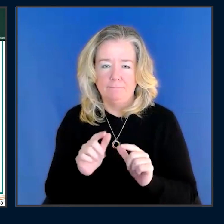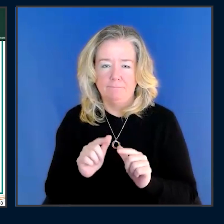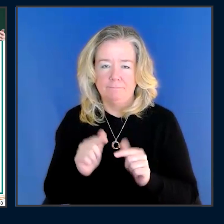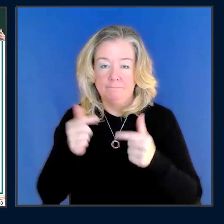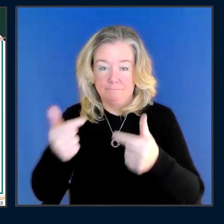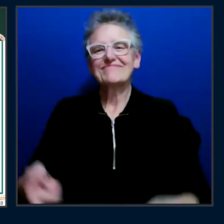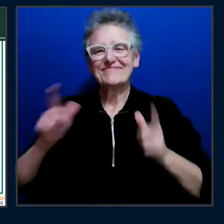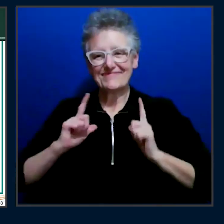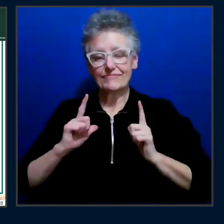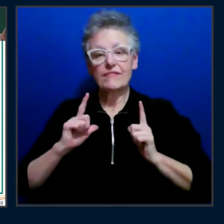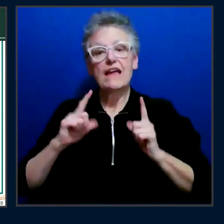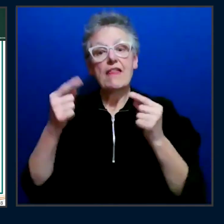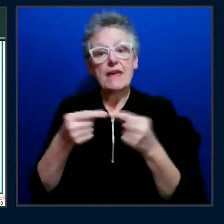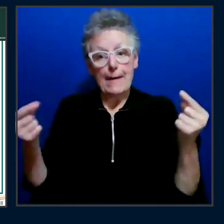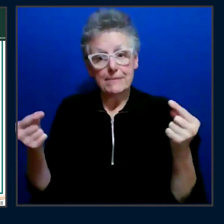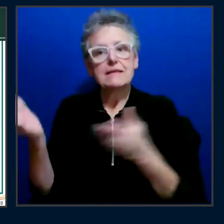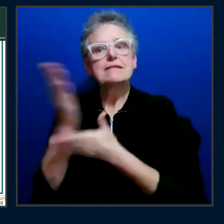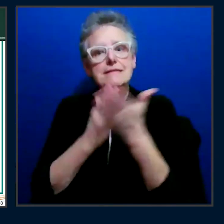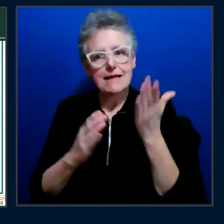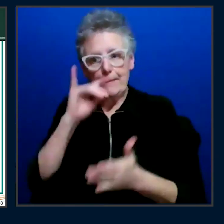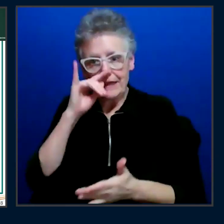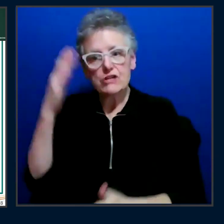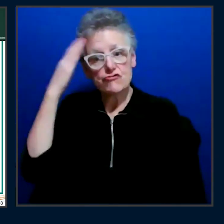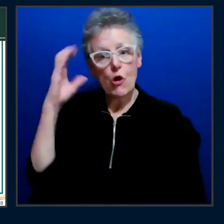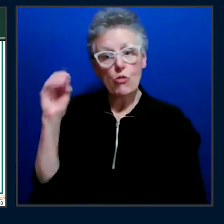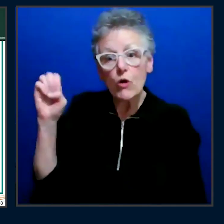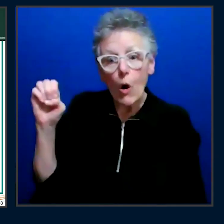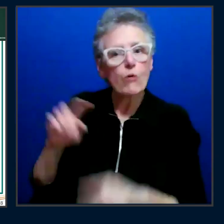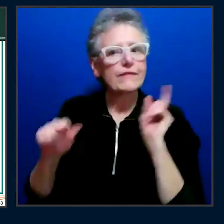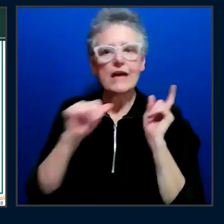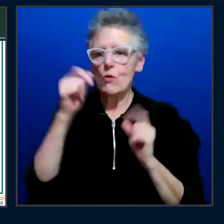Vice versa, some kids know the code, but aren't thinking about the meaning,